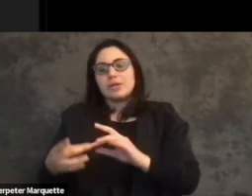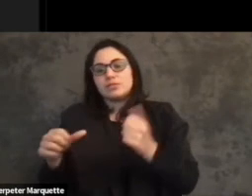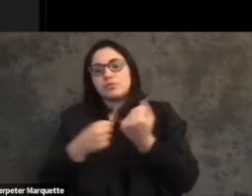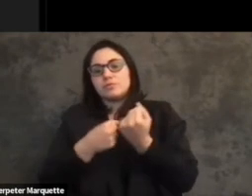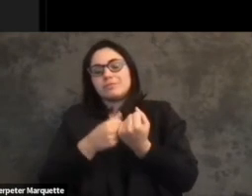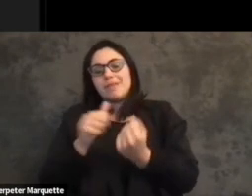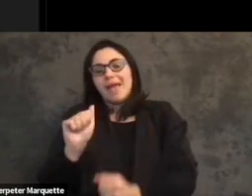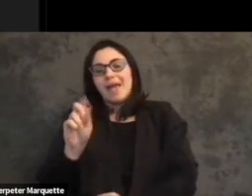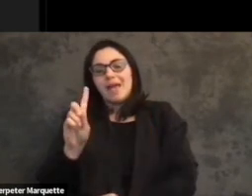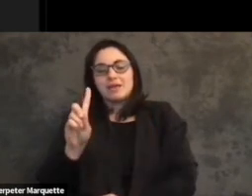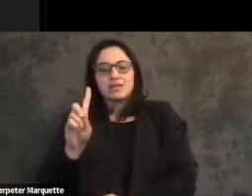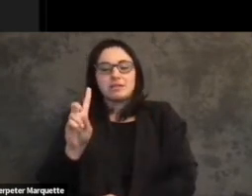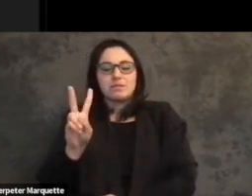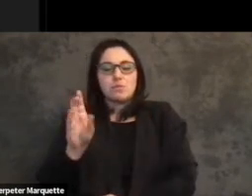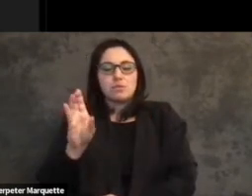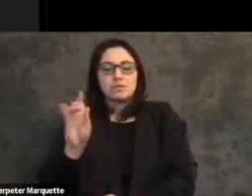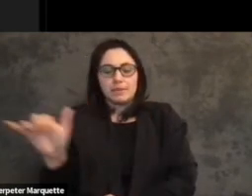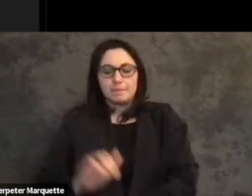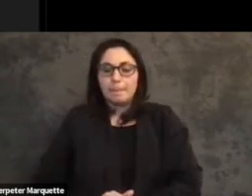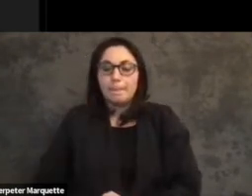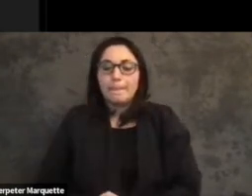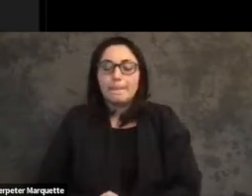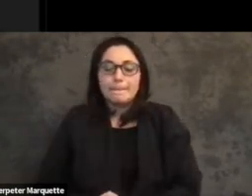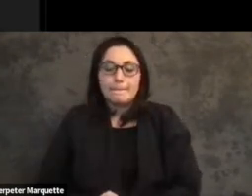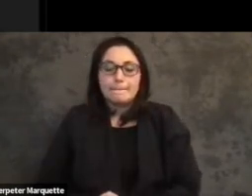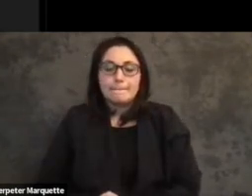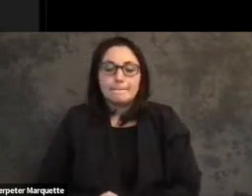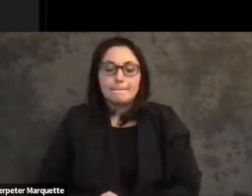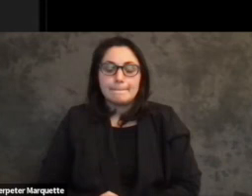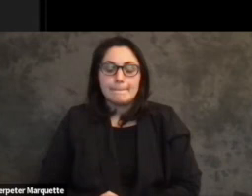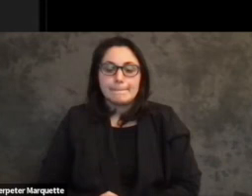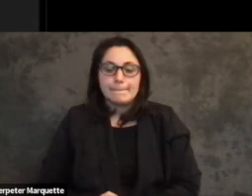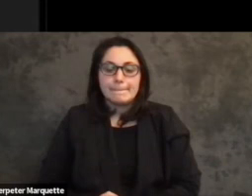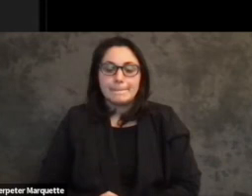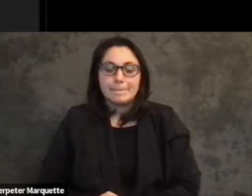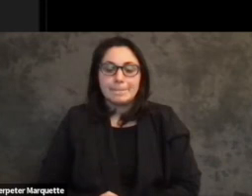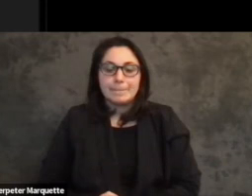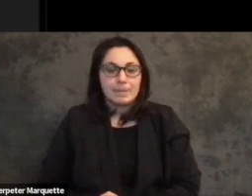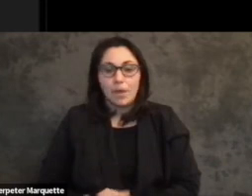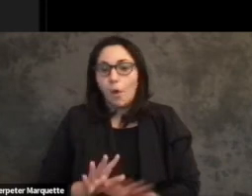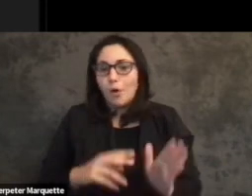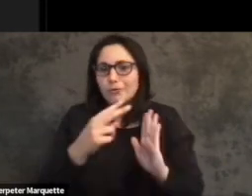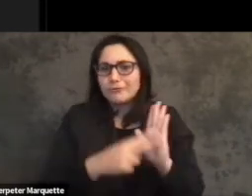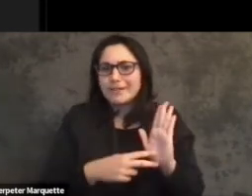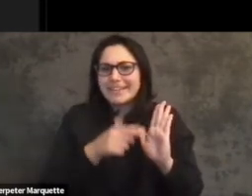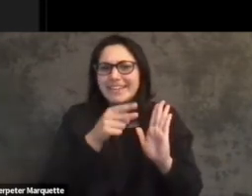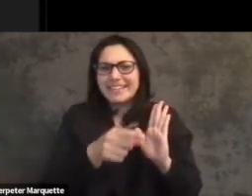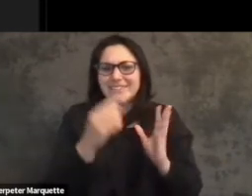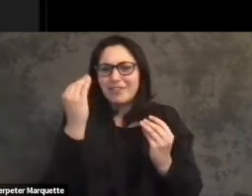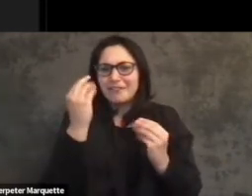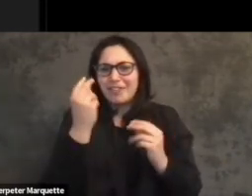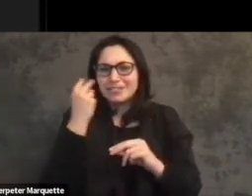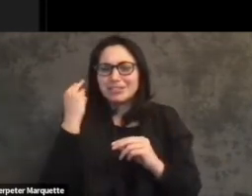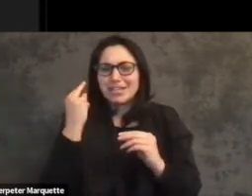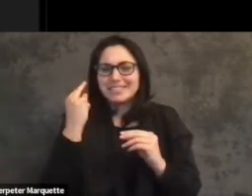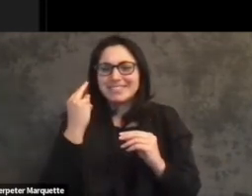by Pato’s journey, and I believe JD also has some things to say in regards to advocacy.